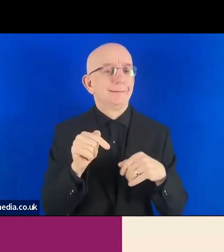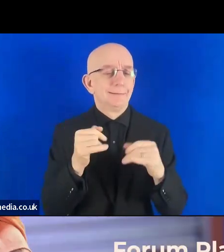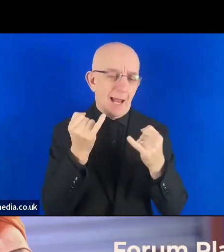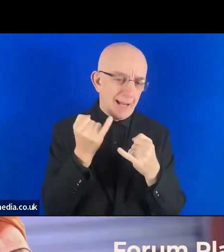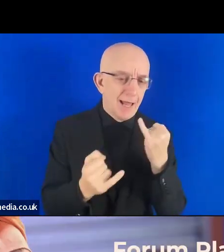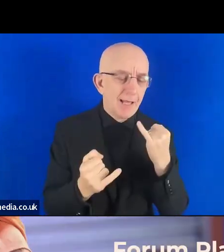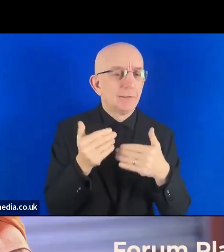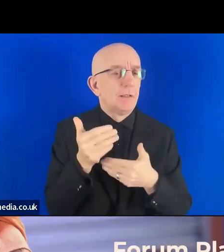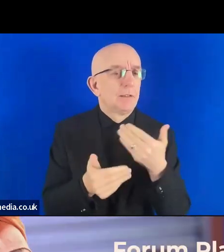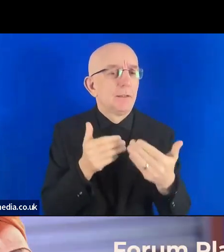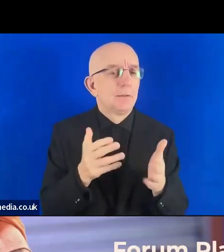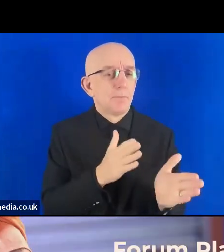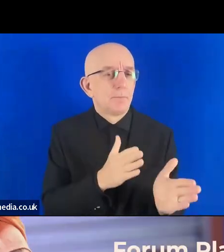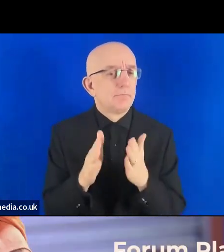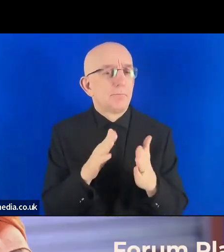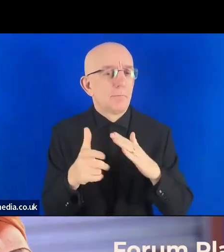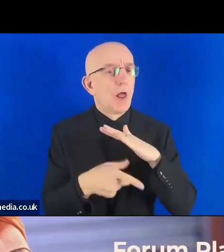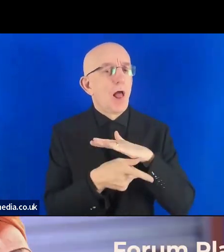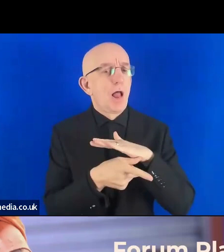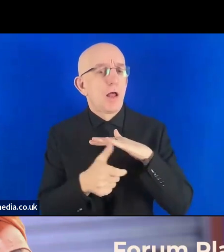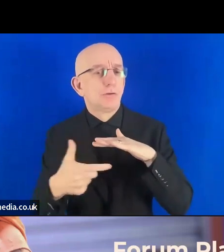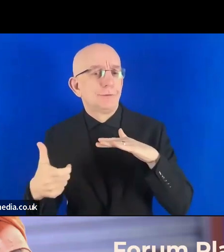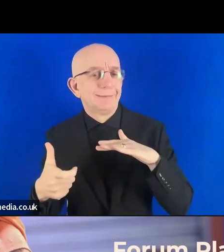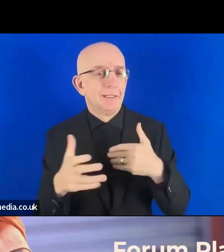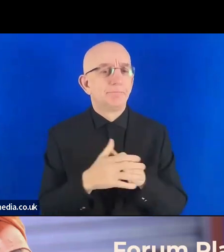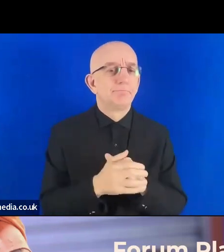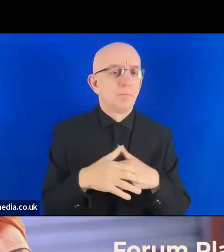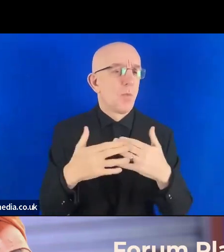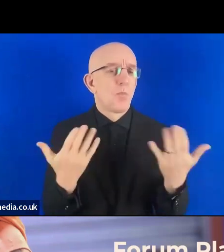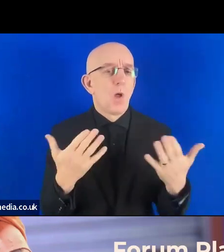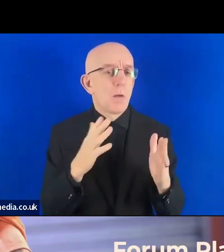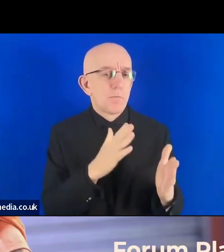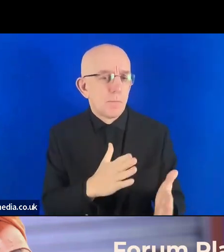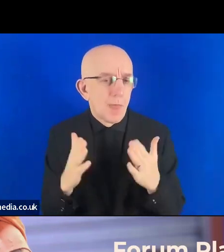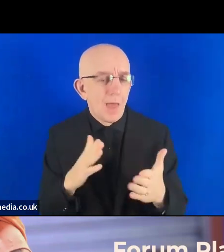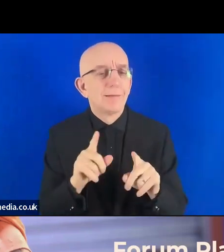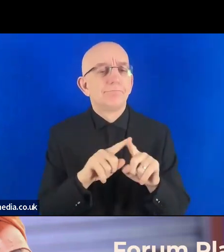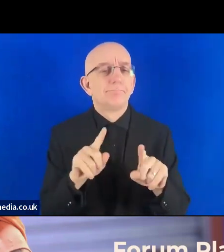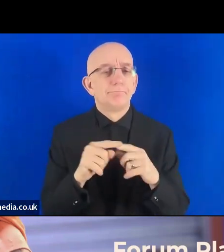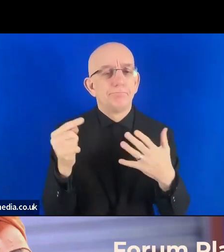what to expect, but also, we're going to be talking about the program a little bit.